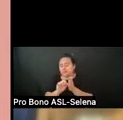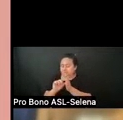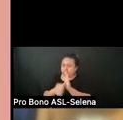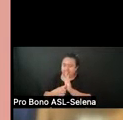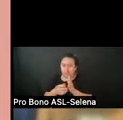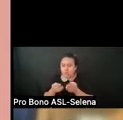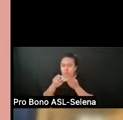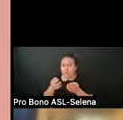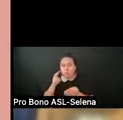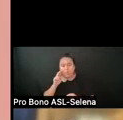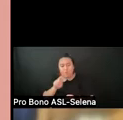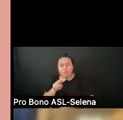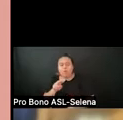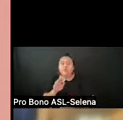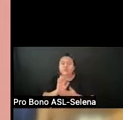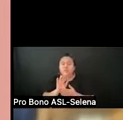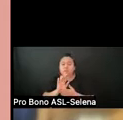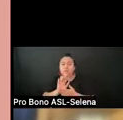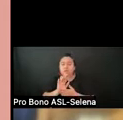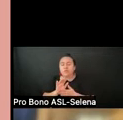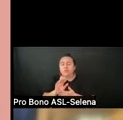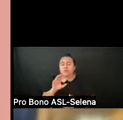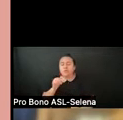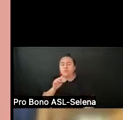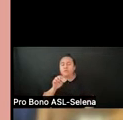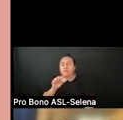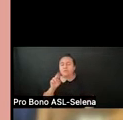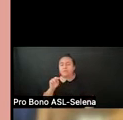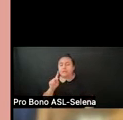checking out that video from artist Christine [name]. You will really learn a lot.